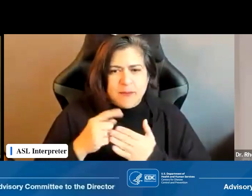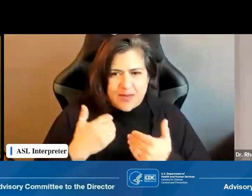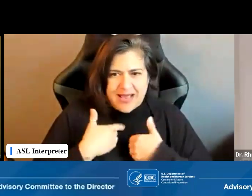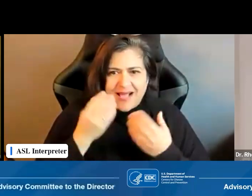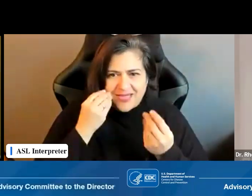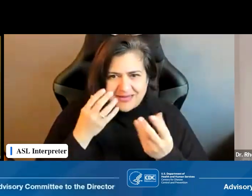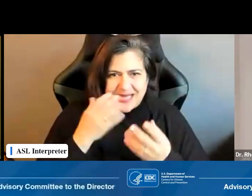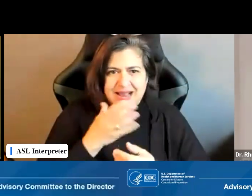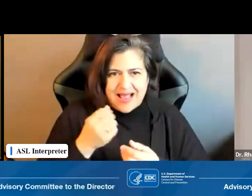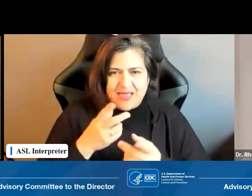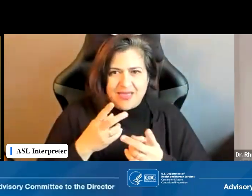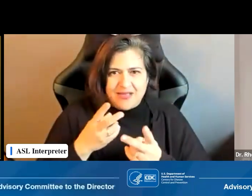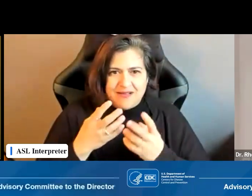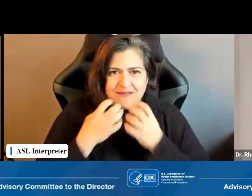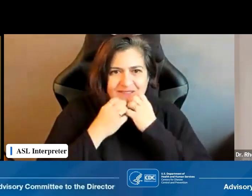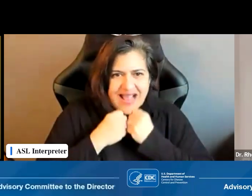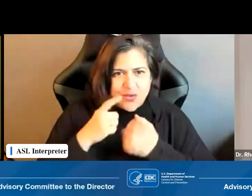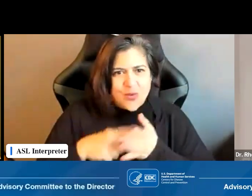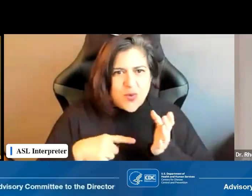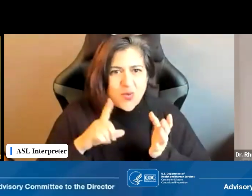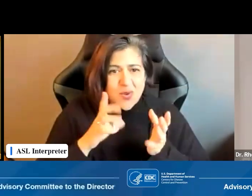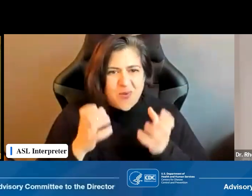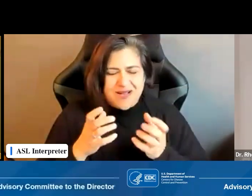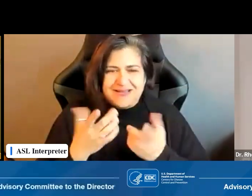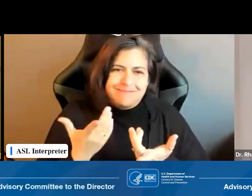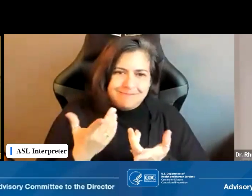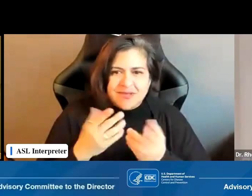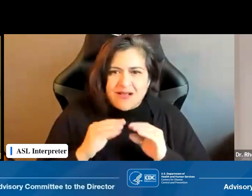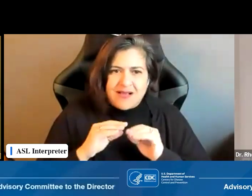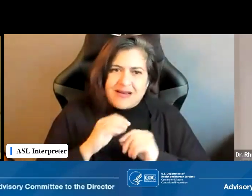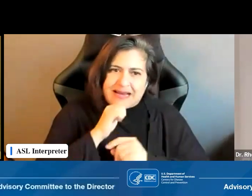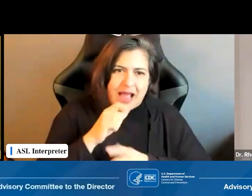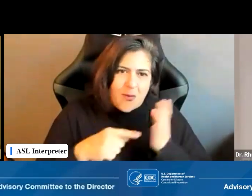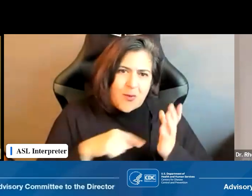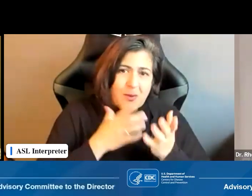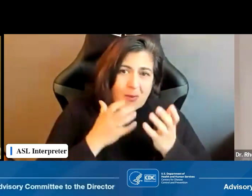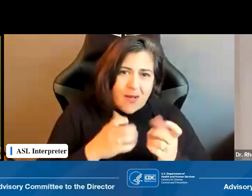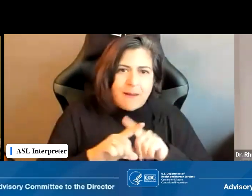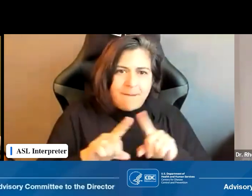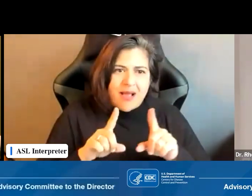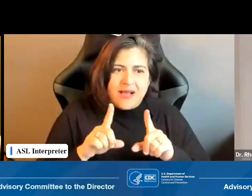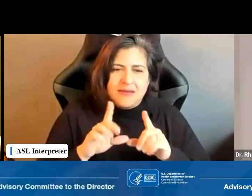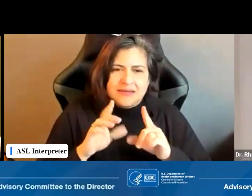And so while it may not have been what we were wanting to get out of the agency, it was a way for us to get their attention and maybe engage in conversation.